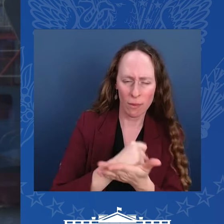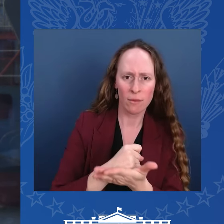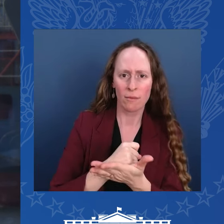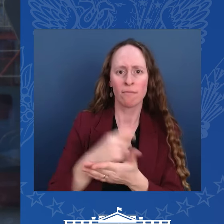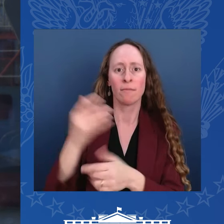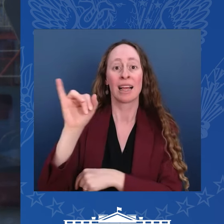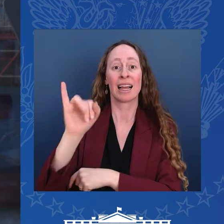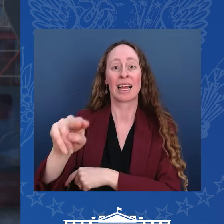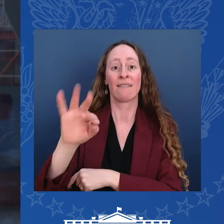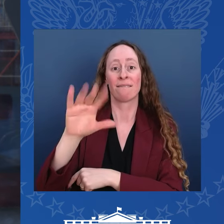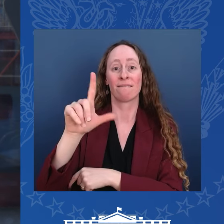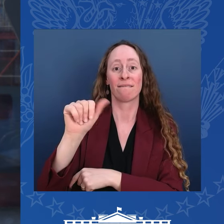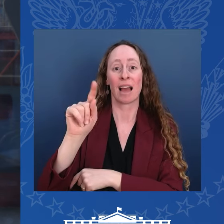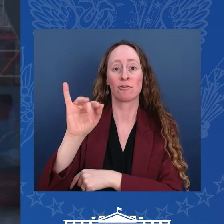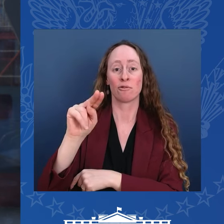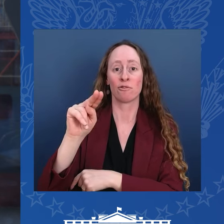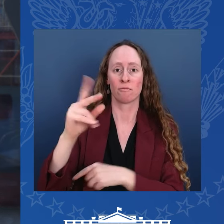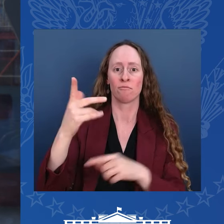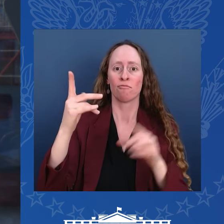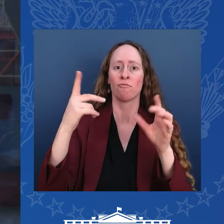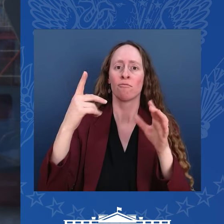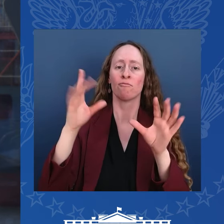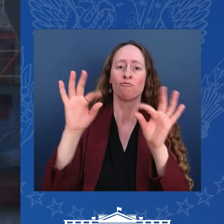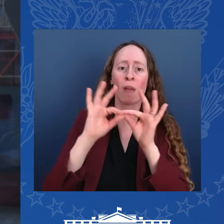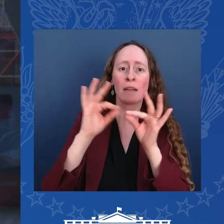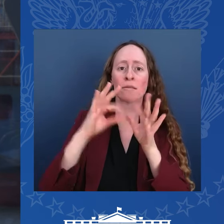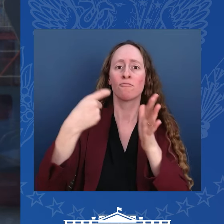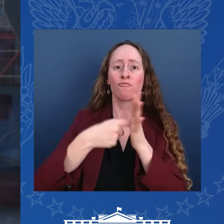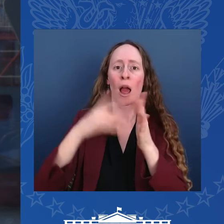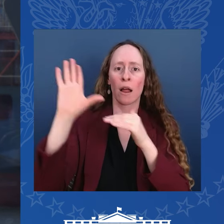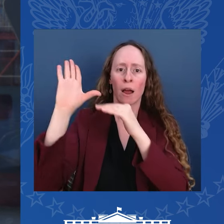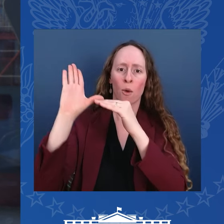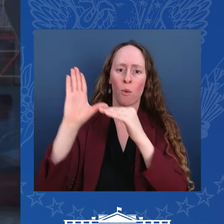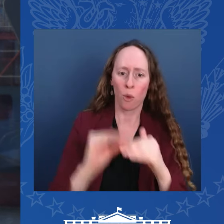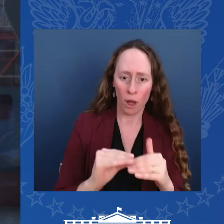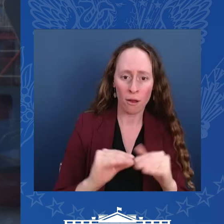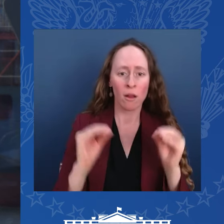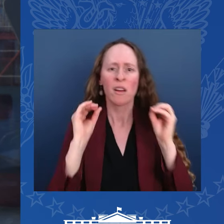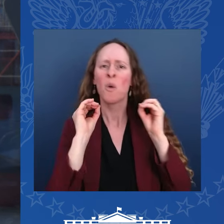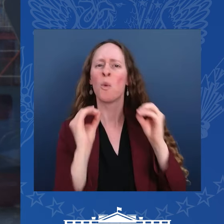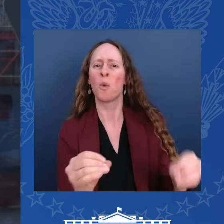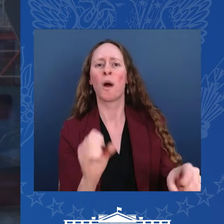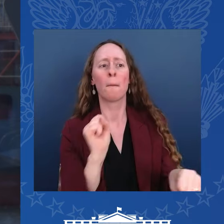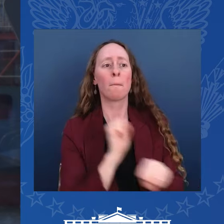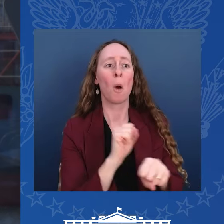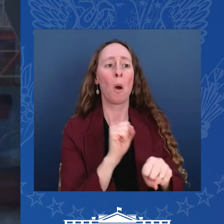Interest rates are falling. Unemployment benefits this low had been this low for this long in over 50 years.